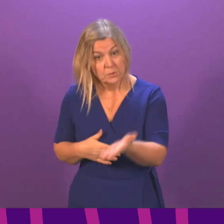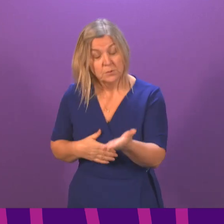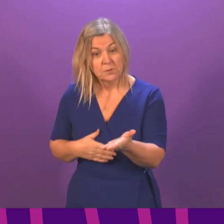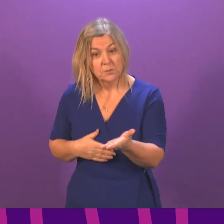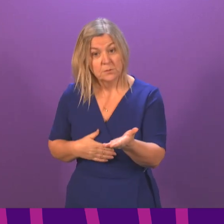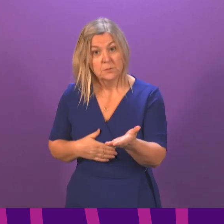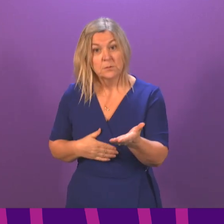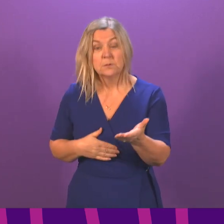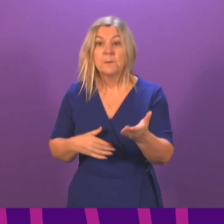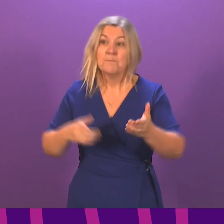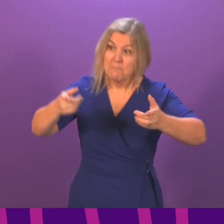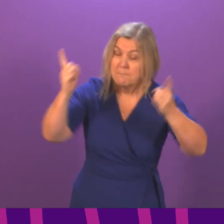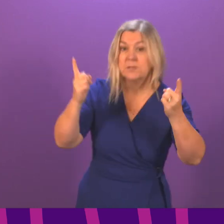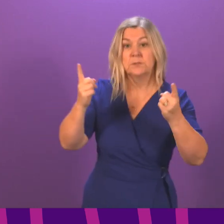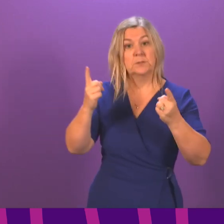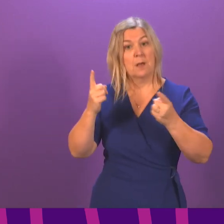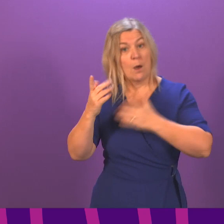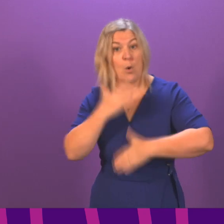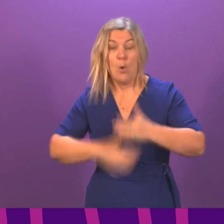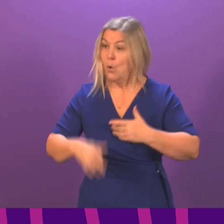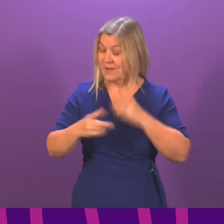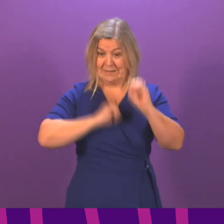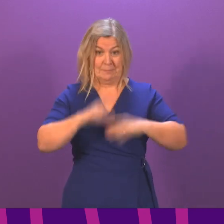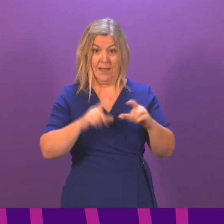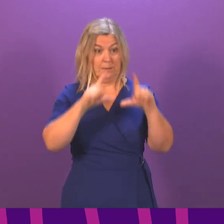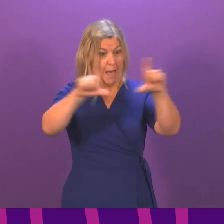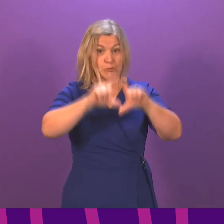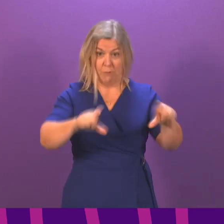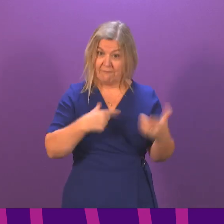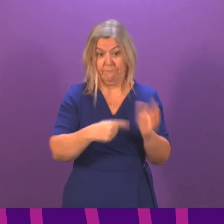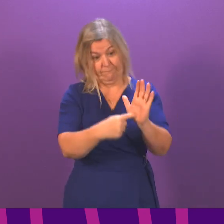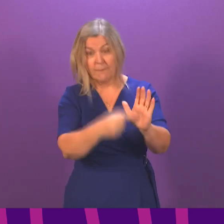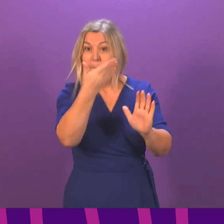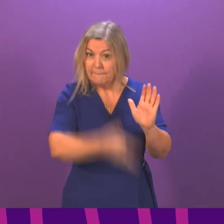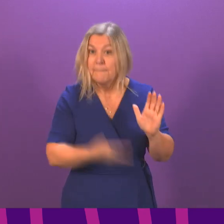I have just narrated the ministerial code and quoted directly from it. The code sets